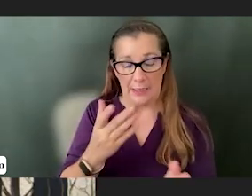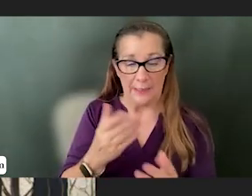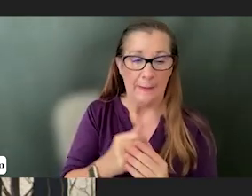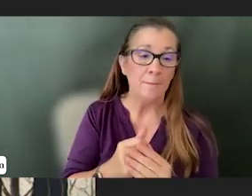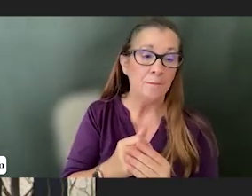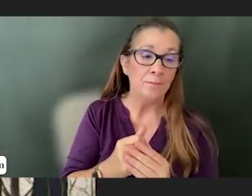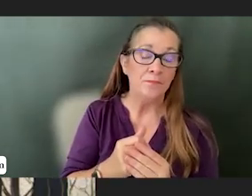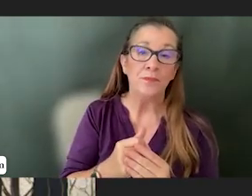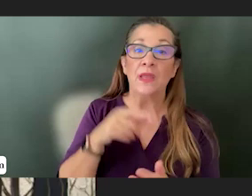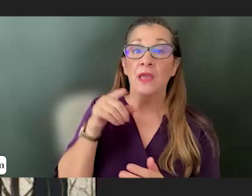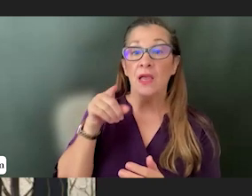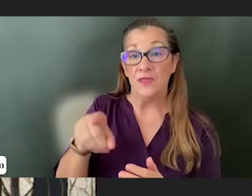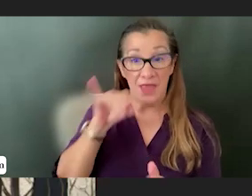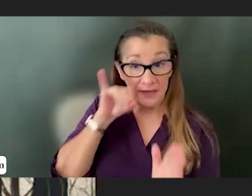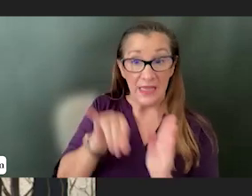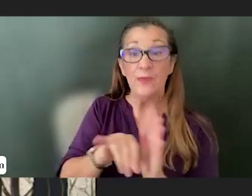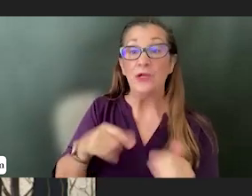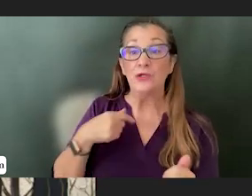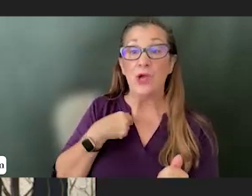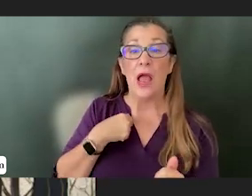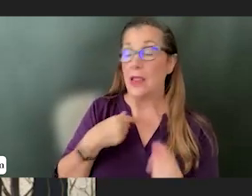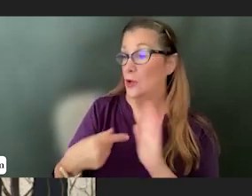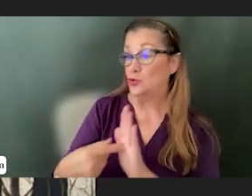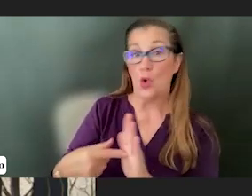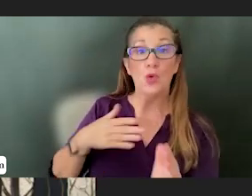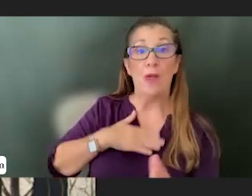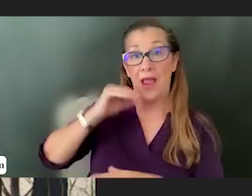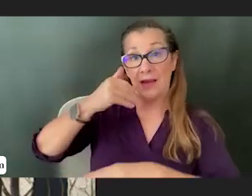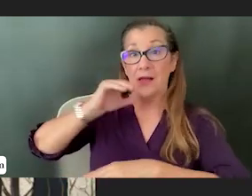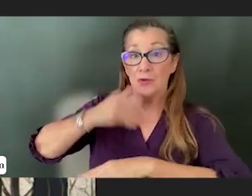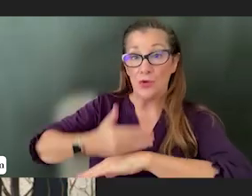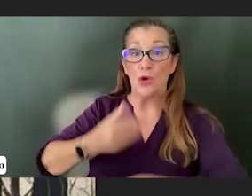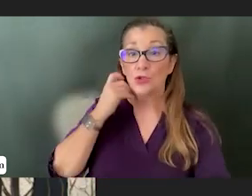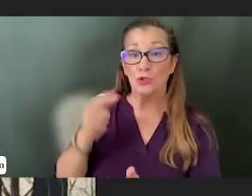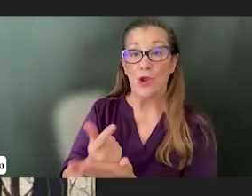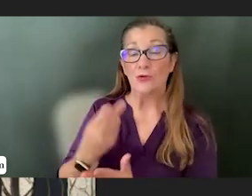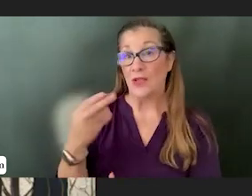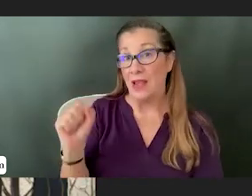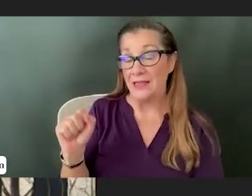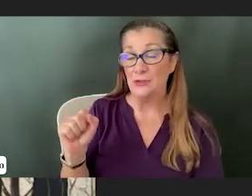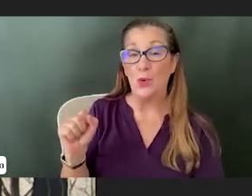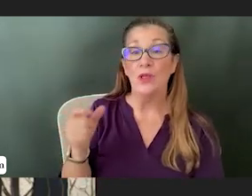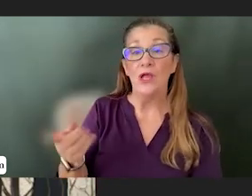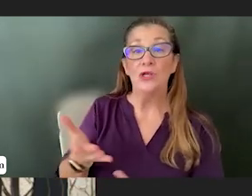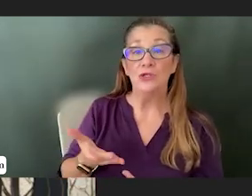Um, this particular image I it ran past my daughter, who just graduated high school, who wants to be a Marine Biologist.